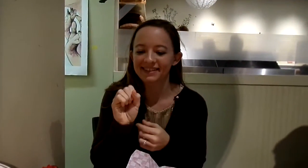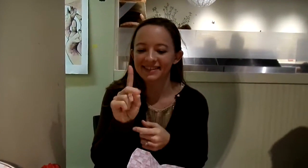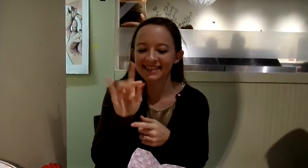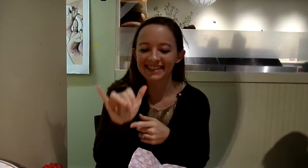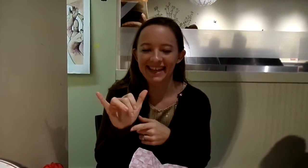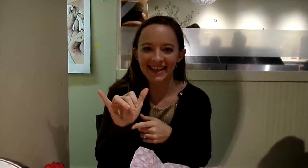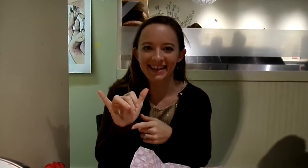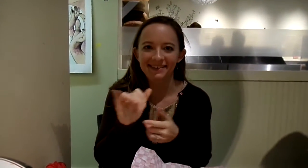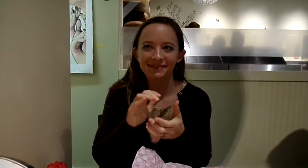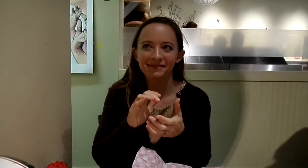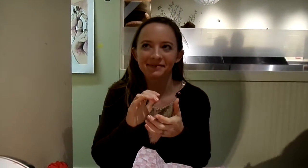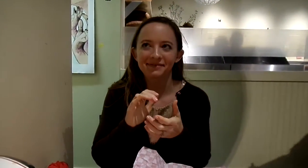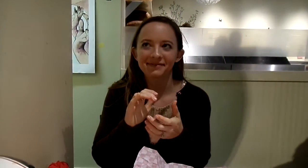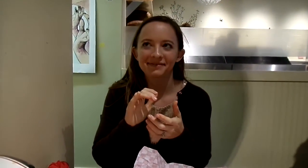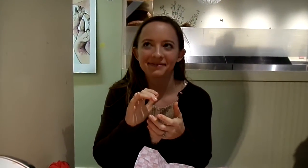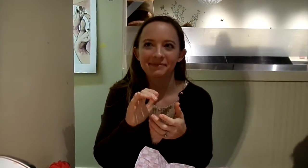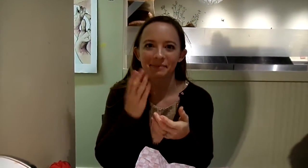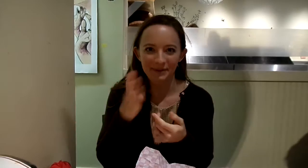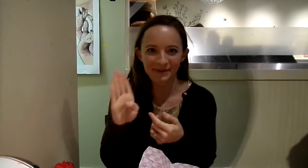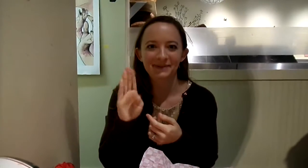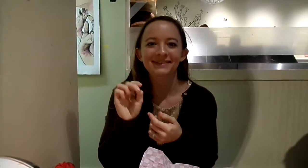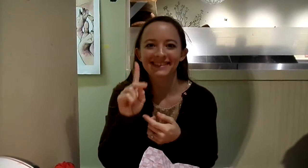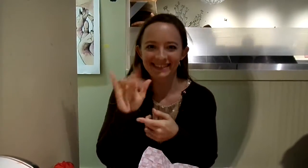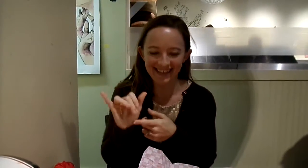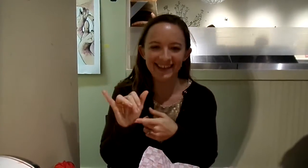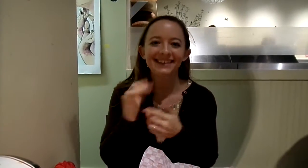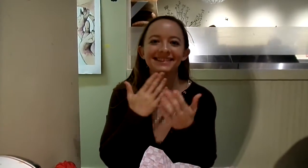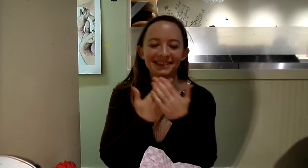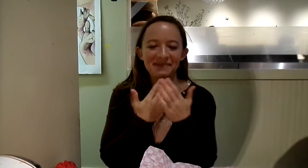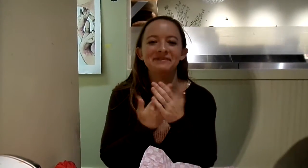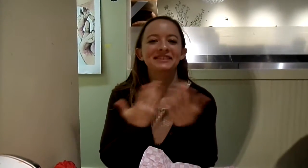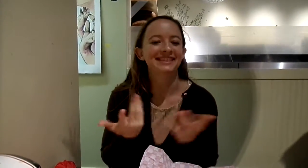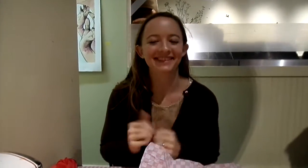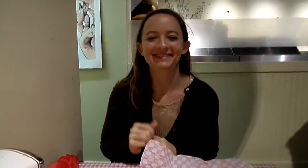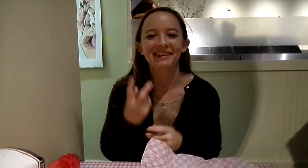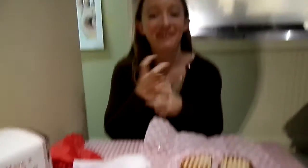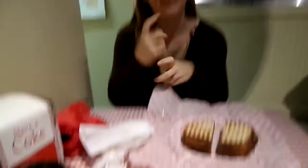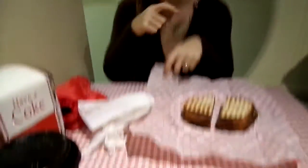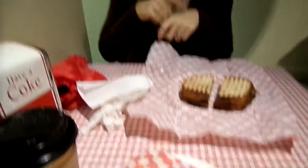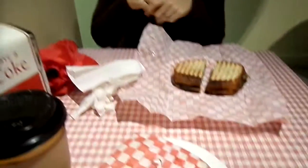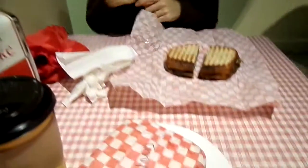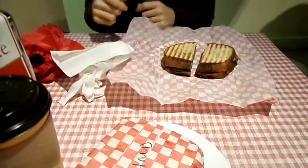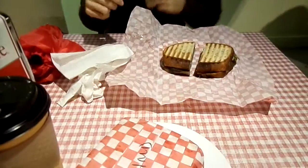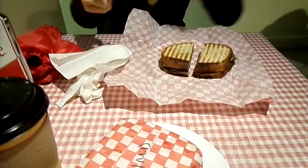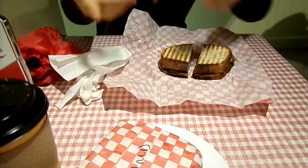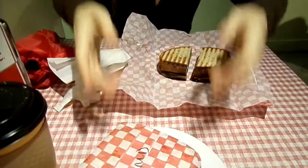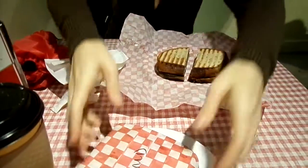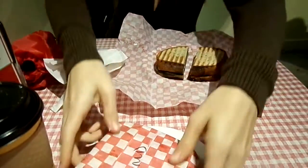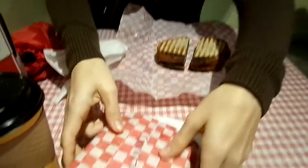Hi everybody, so we're here at Sky Blue Sky Sandwiches. Hard to say.